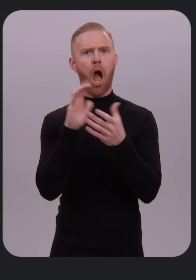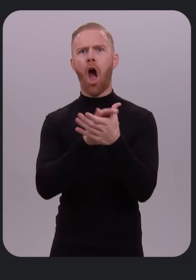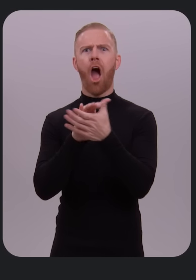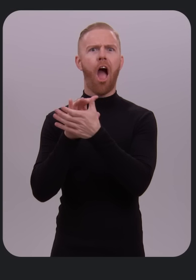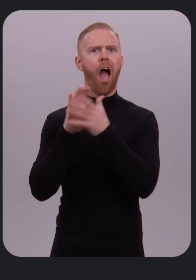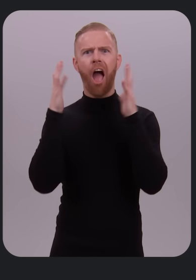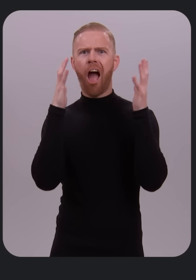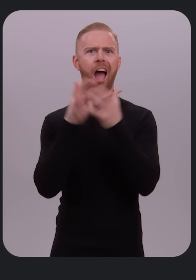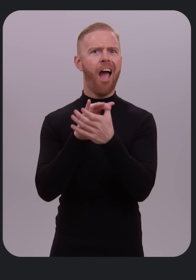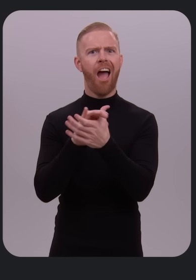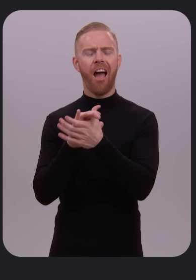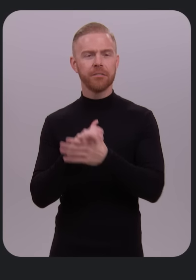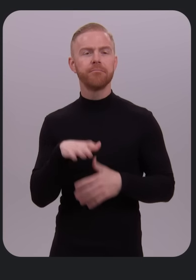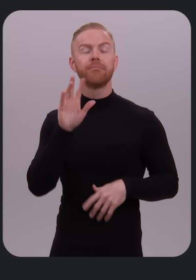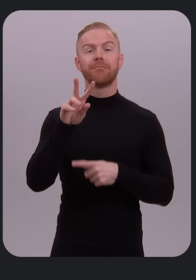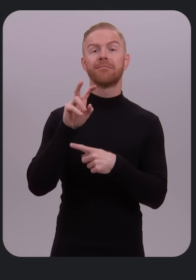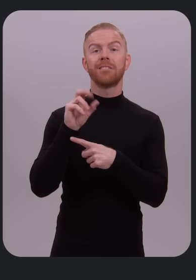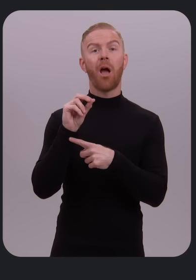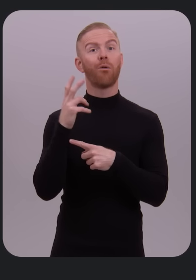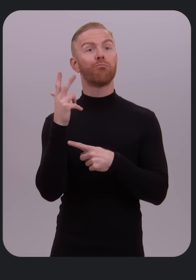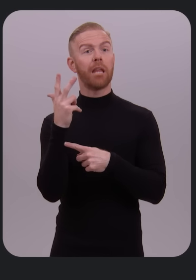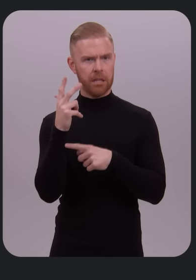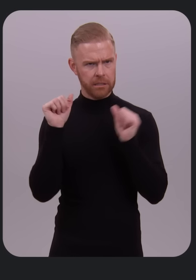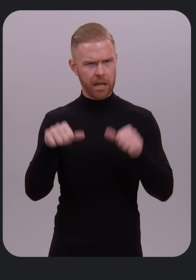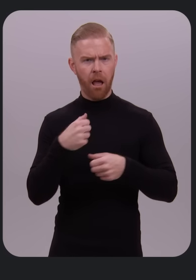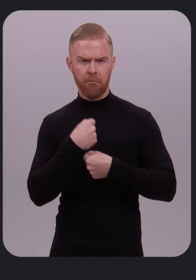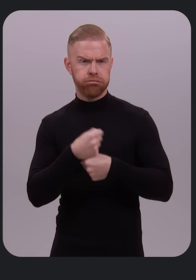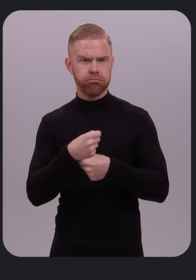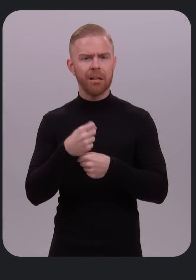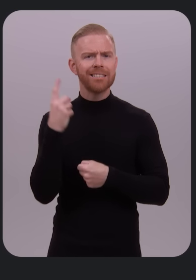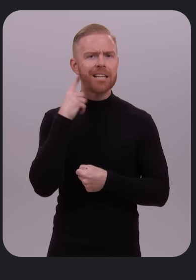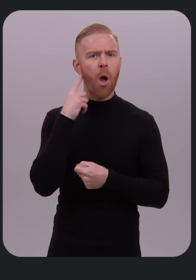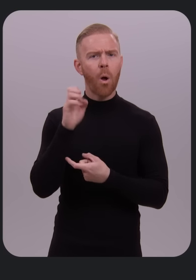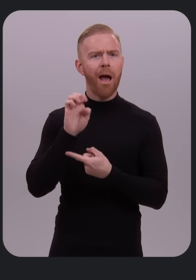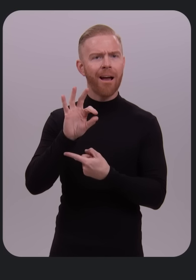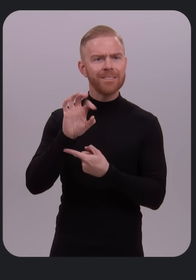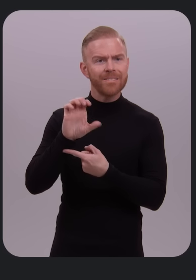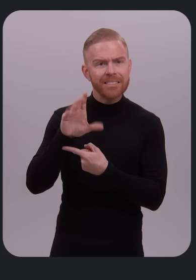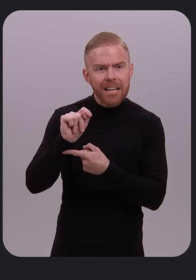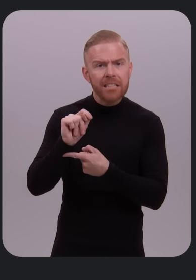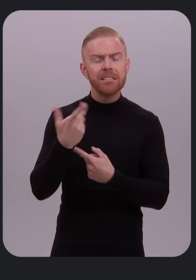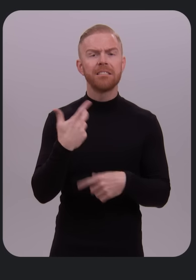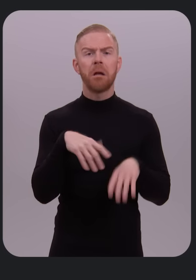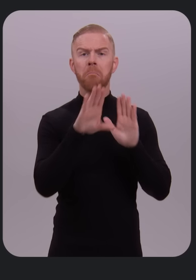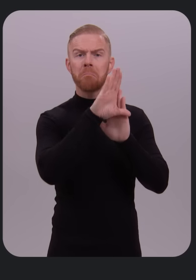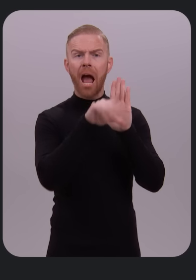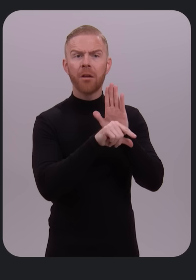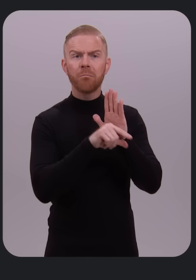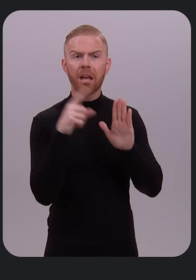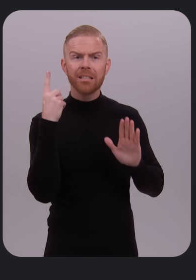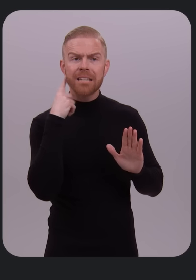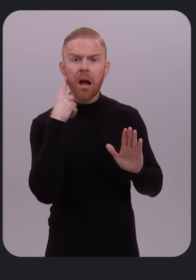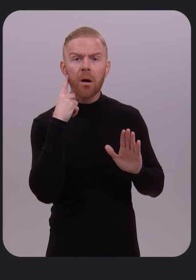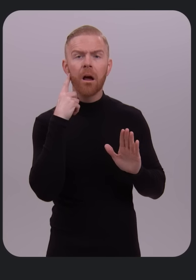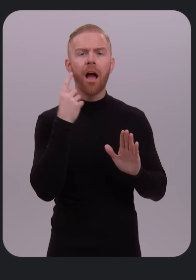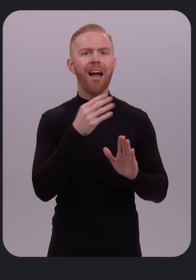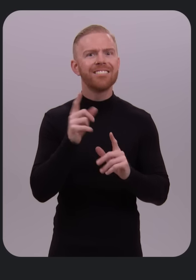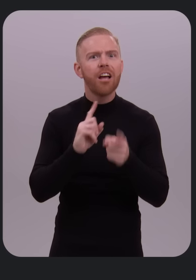That means that Veo 3 can generate sound effects, background sounds, and dialogue.